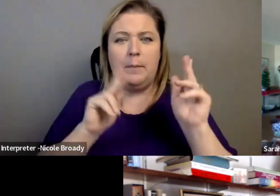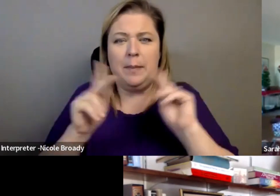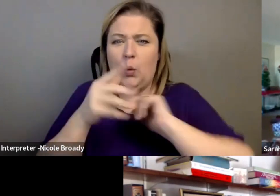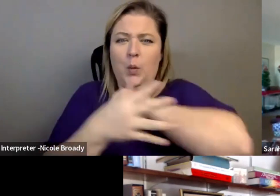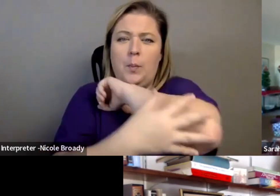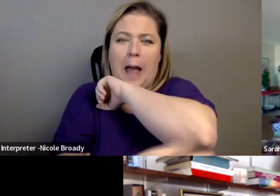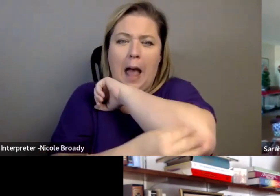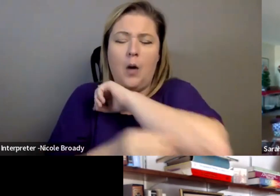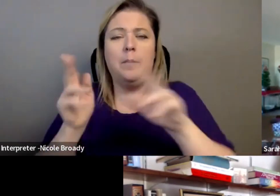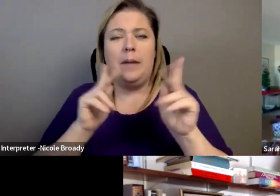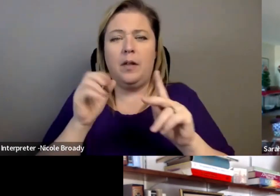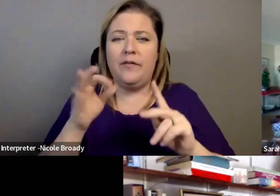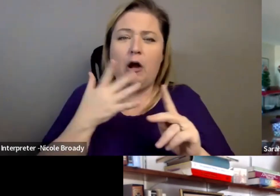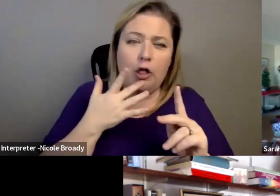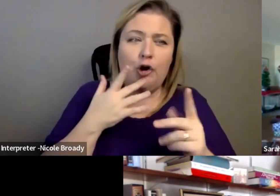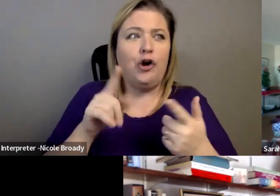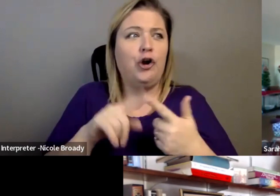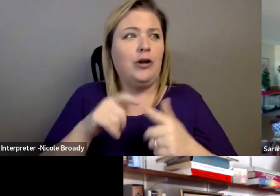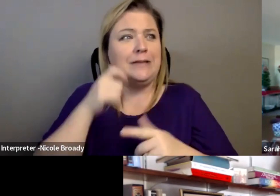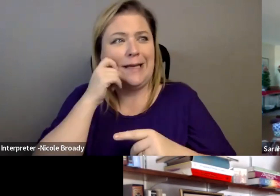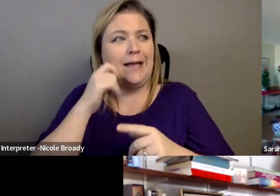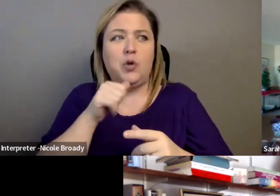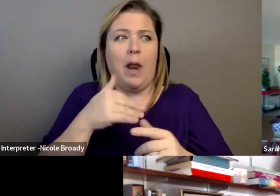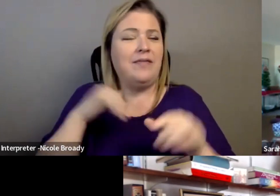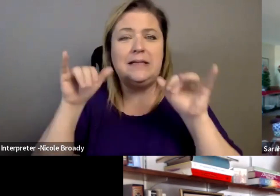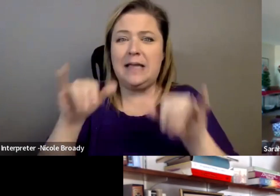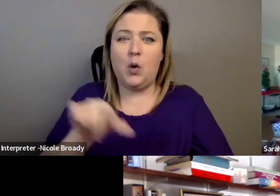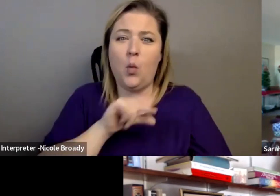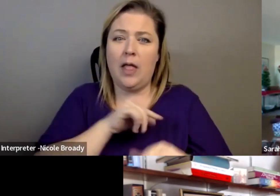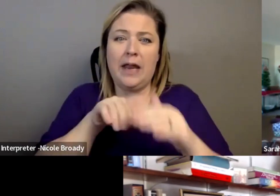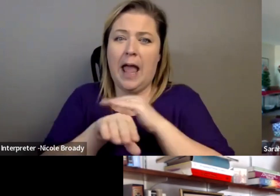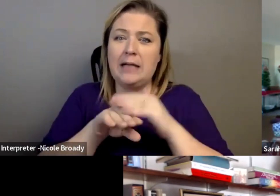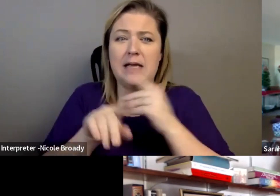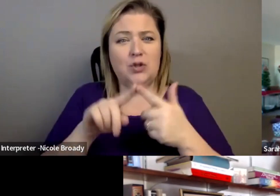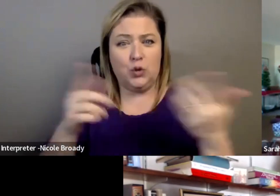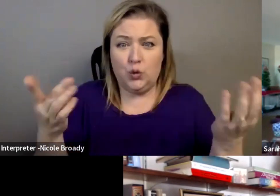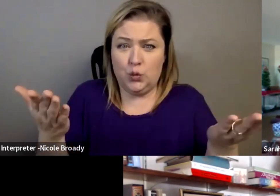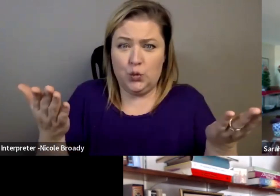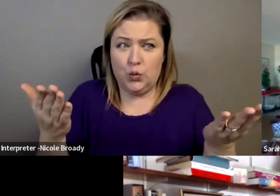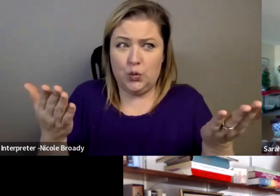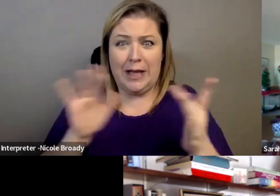color may not have the same quality access to internet to